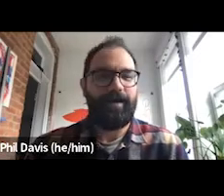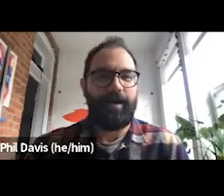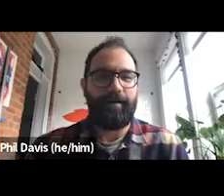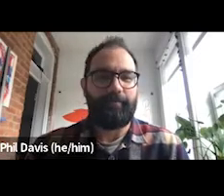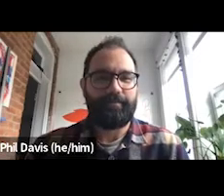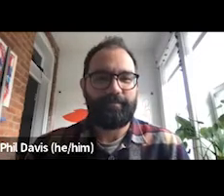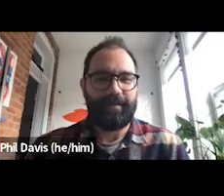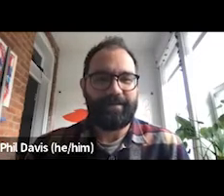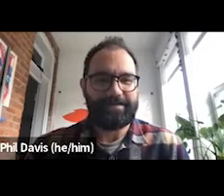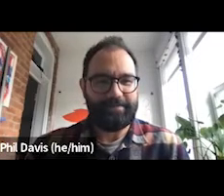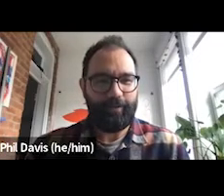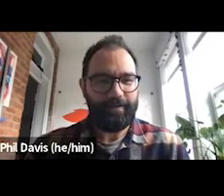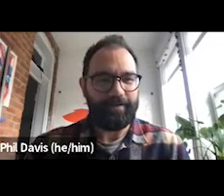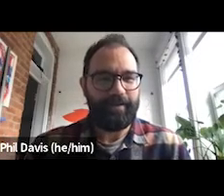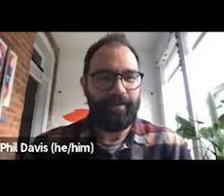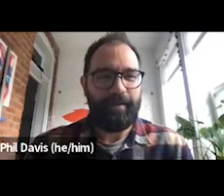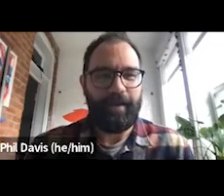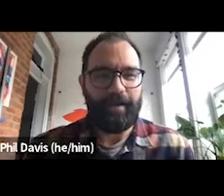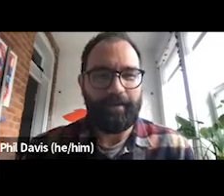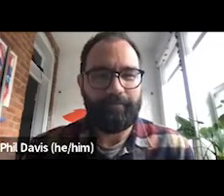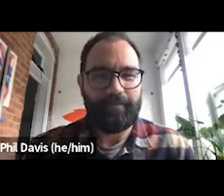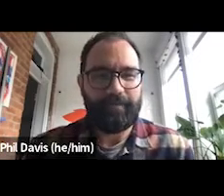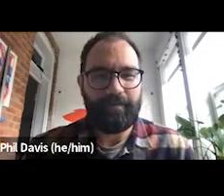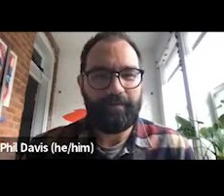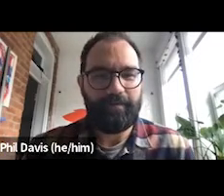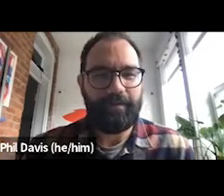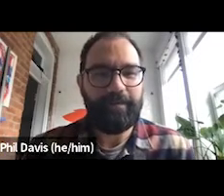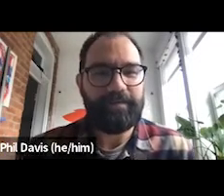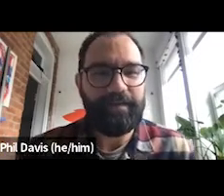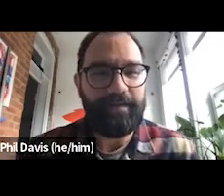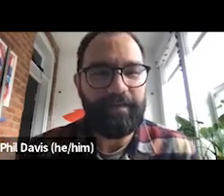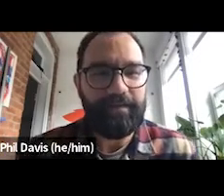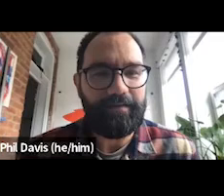And it is important. So, let me see.